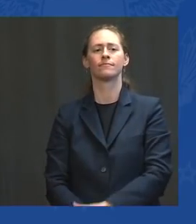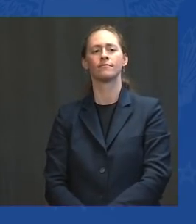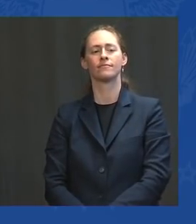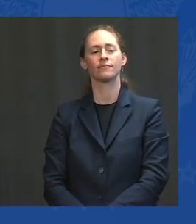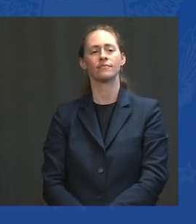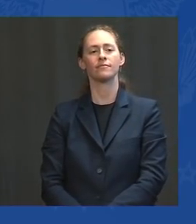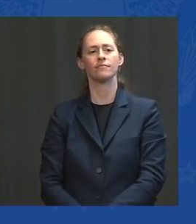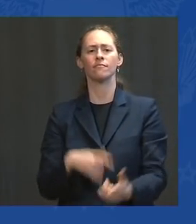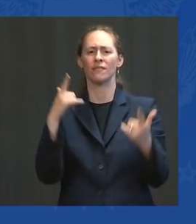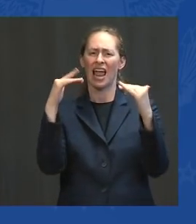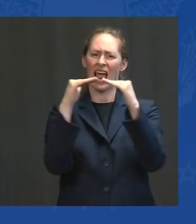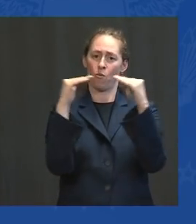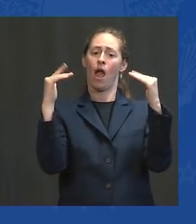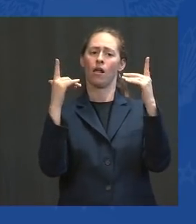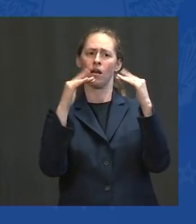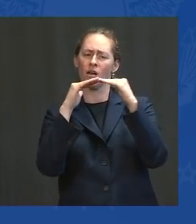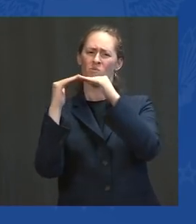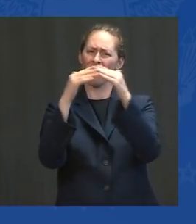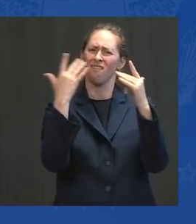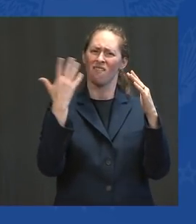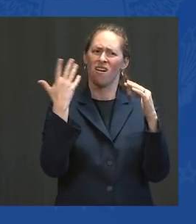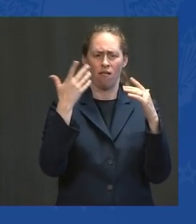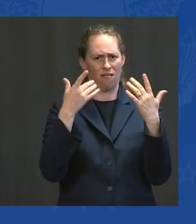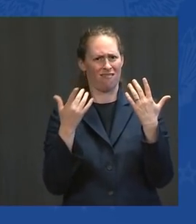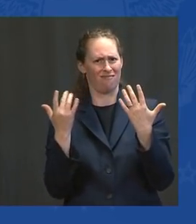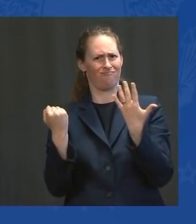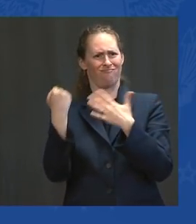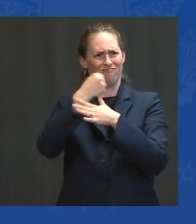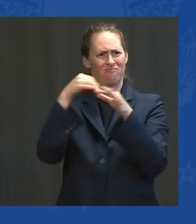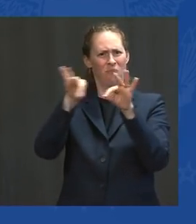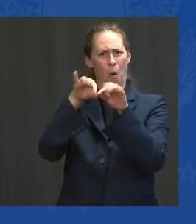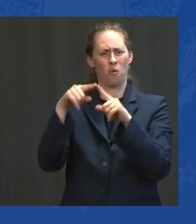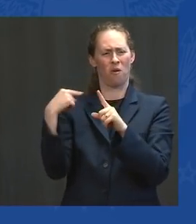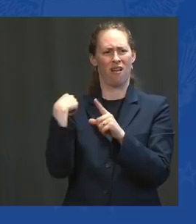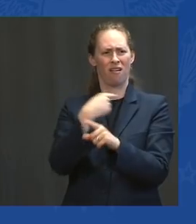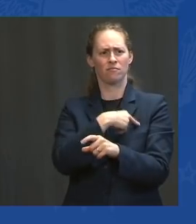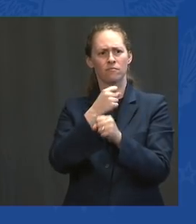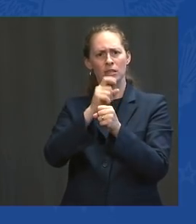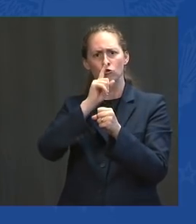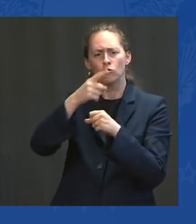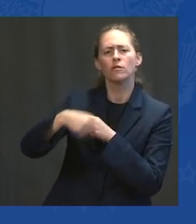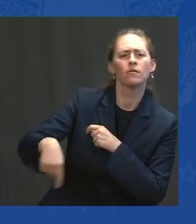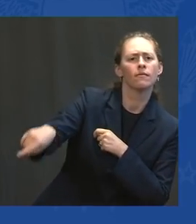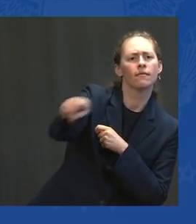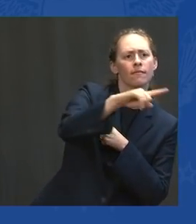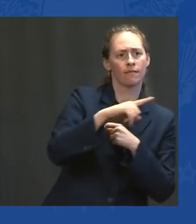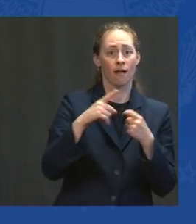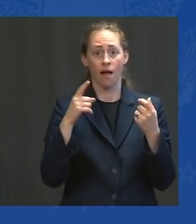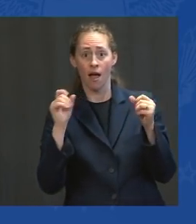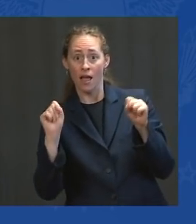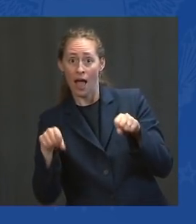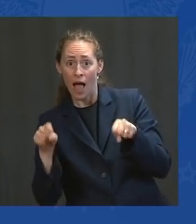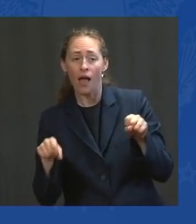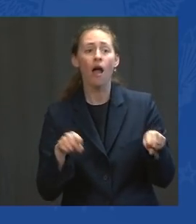it remains at the heart of our responsibility of ensuring that communities that are the hardest hit by the virus have the information